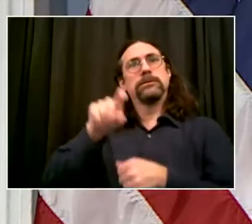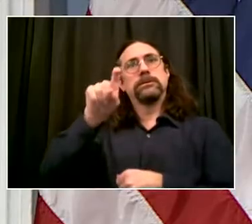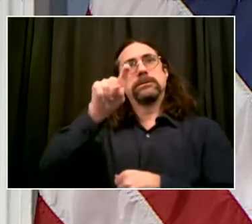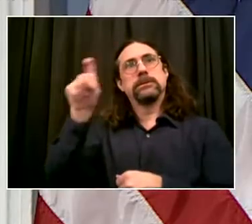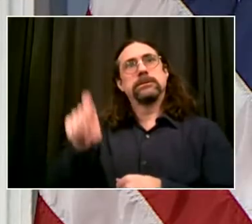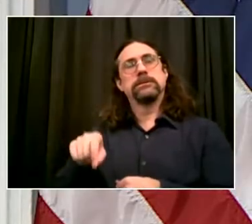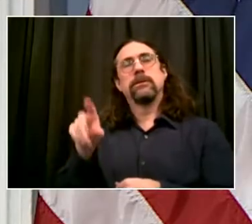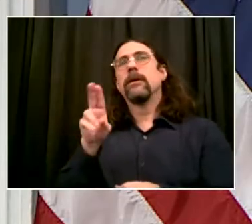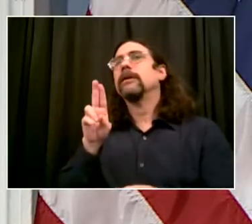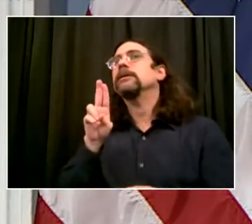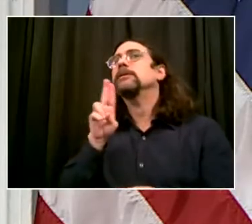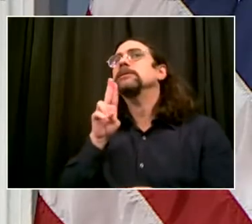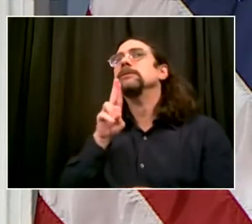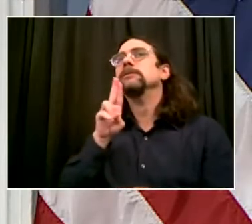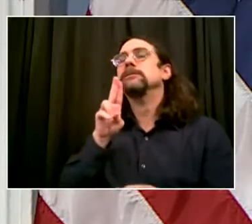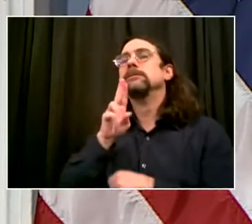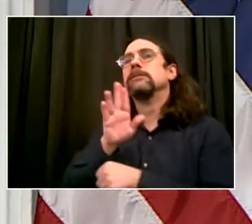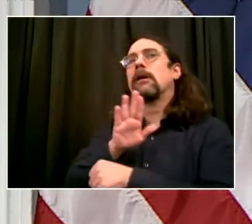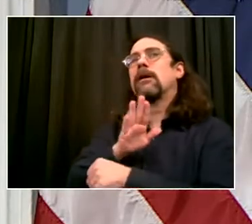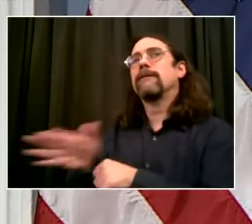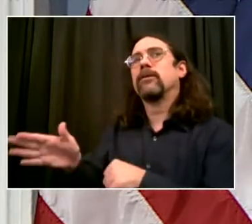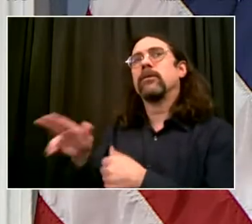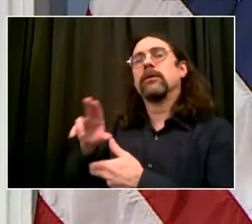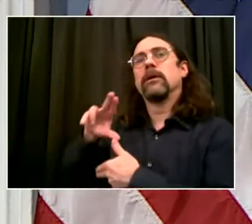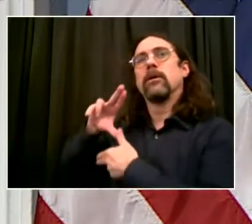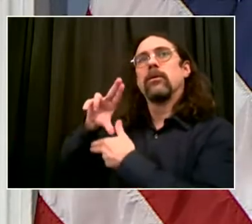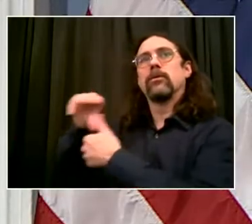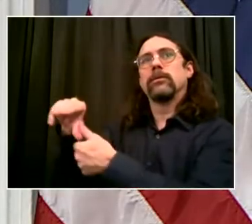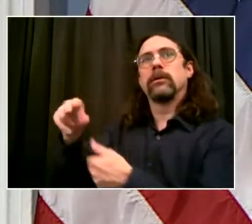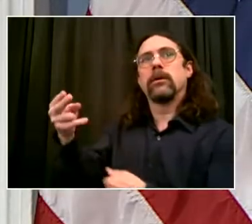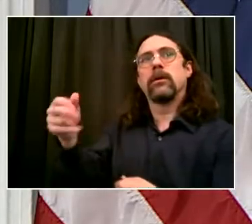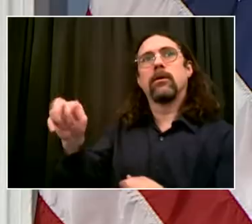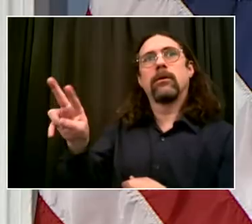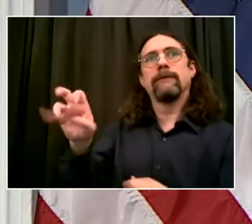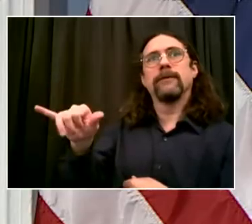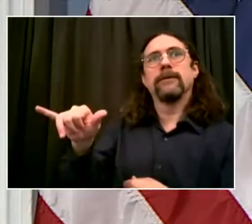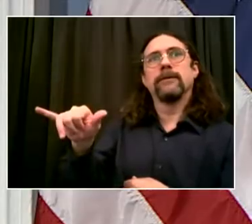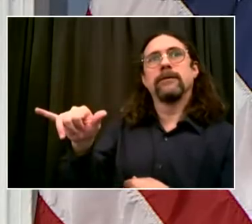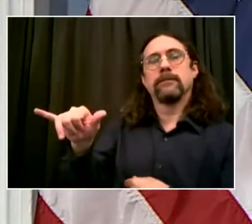RAIN FALLING ON THE ROOF THEY WERE TRAUMATIZED , THEY STARTED SHAKING BECAUSE THEY REMEMBERED